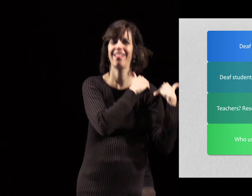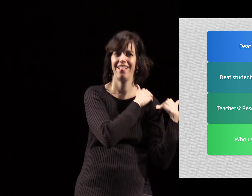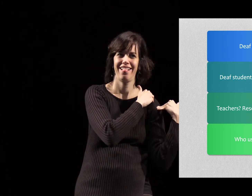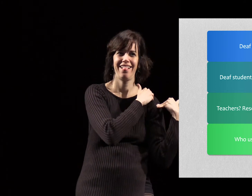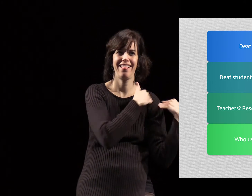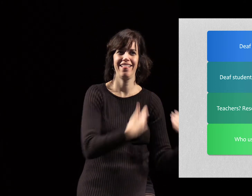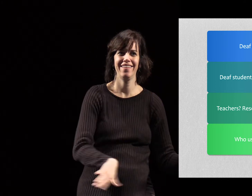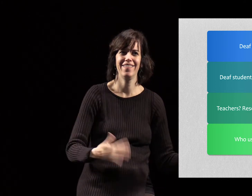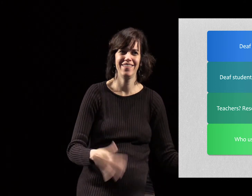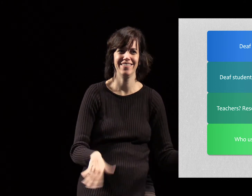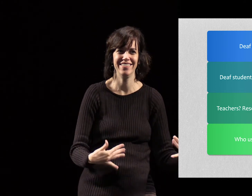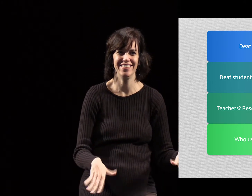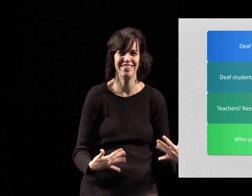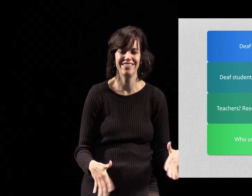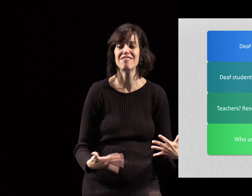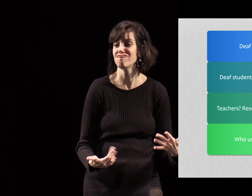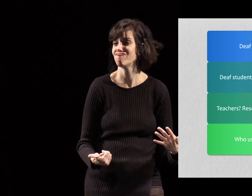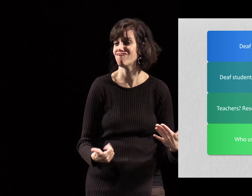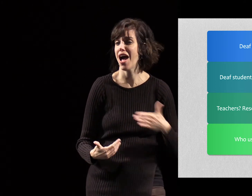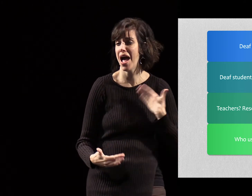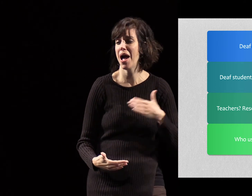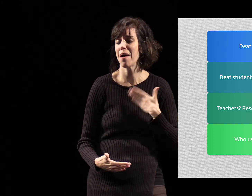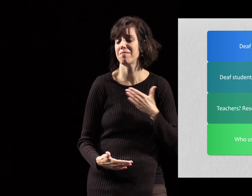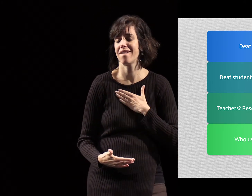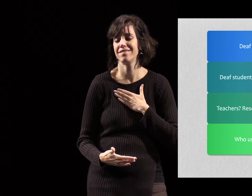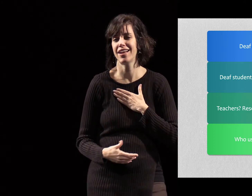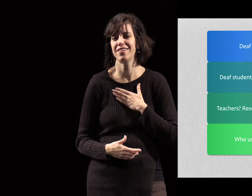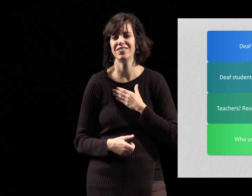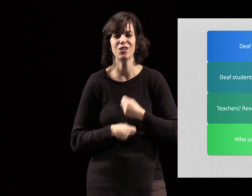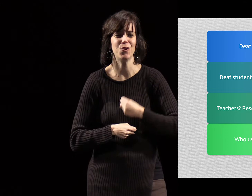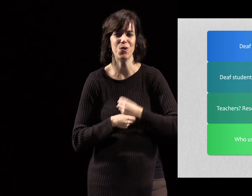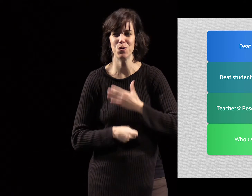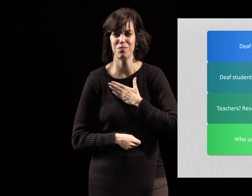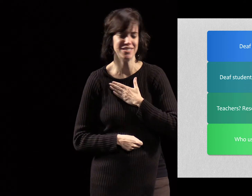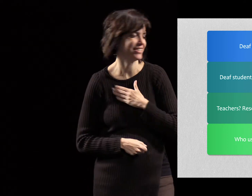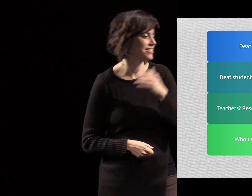It's a big responsibility, but I'm happy to do that work.